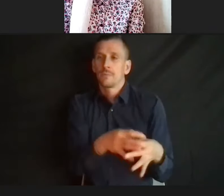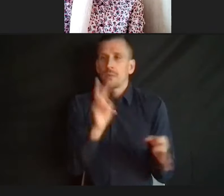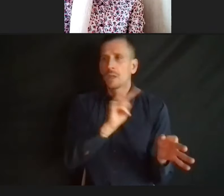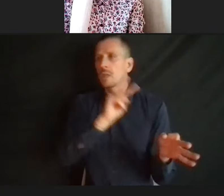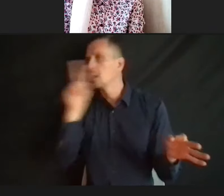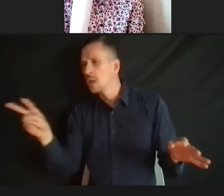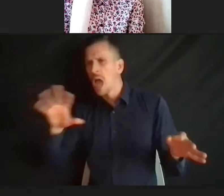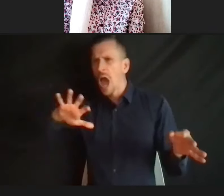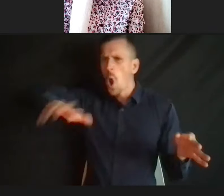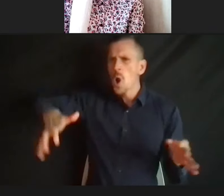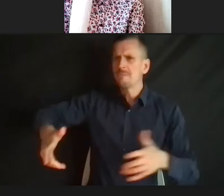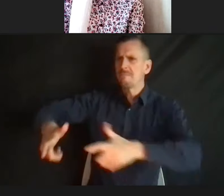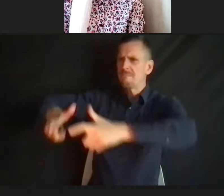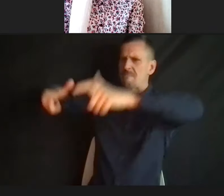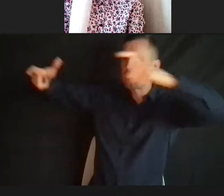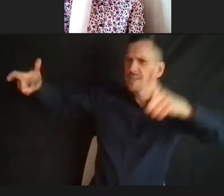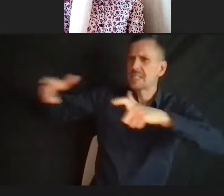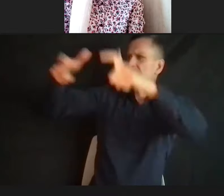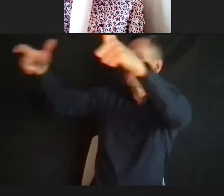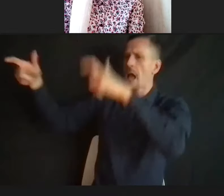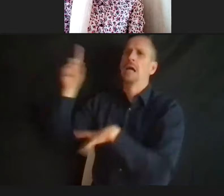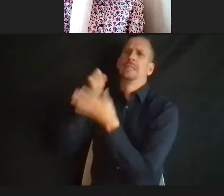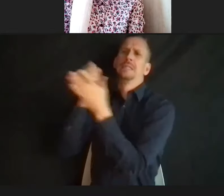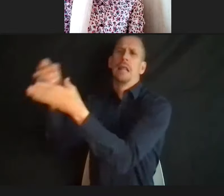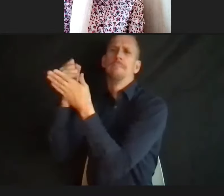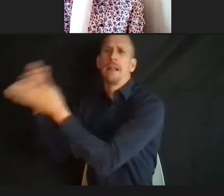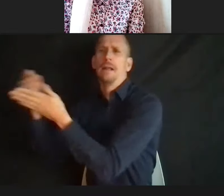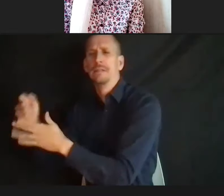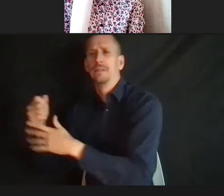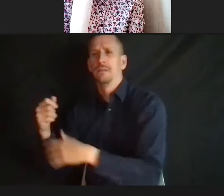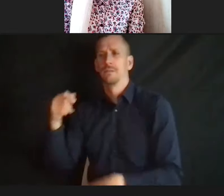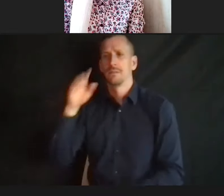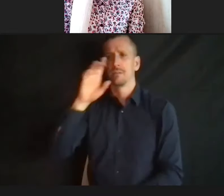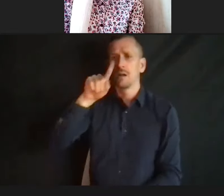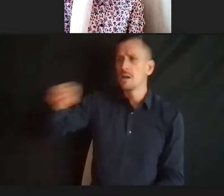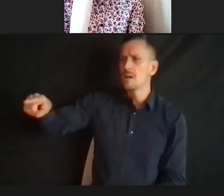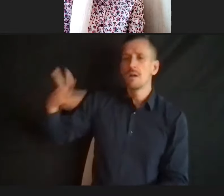are experiencing typhoons and hurricanes than what we see in America and elsewhere.